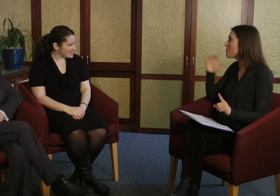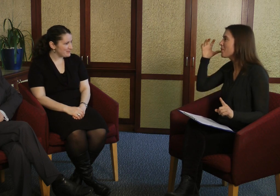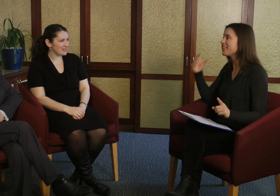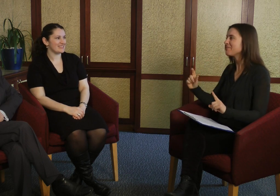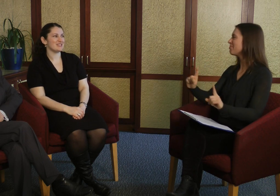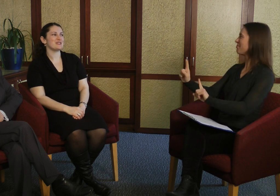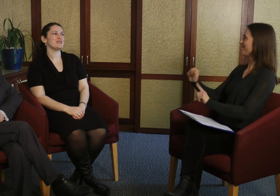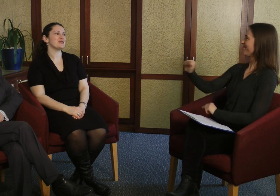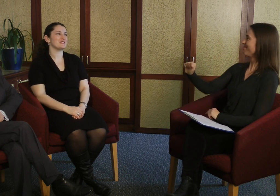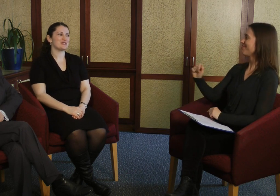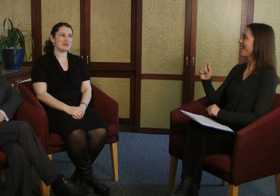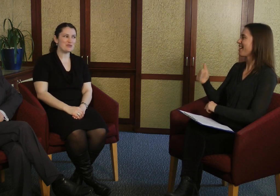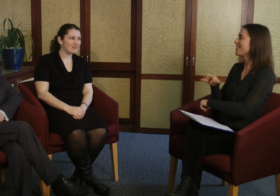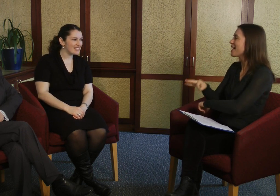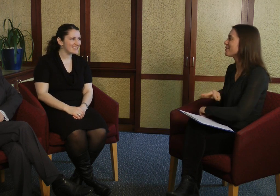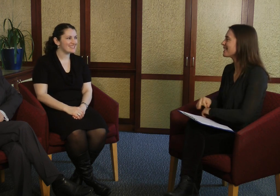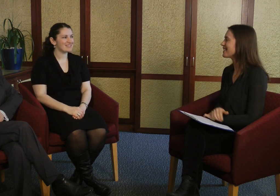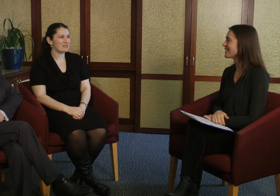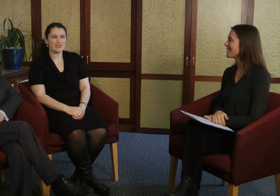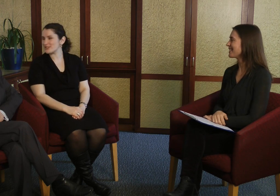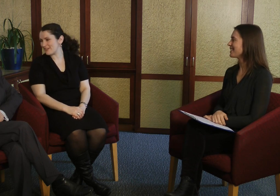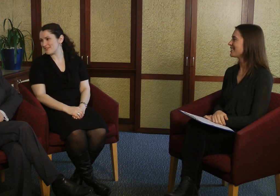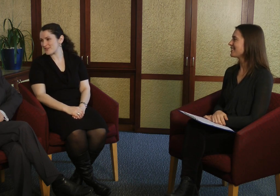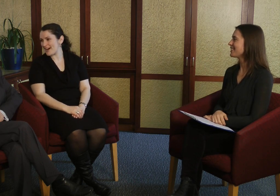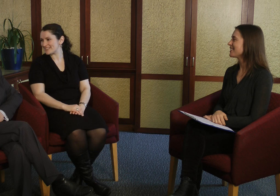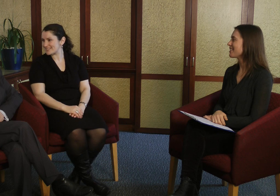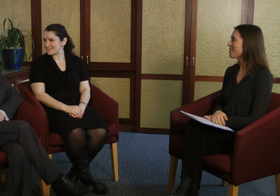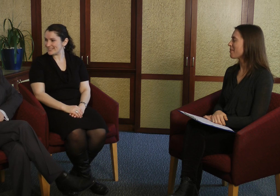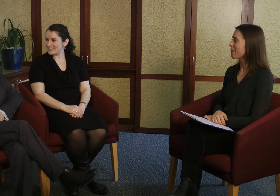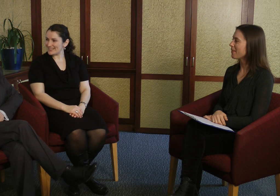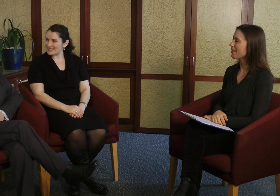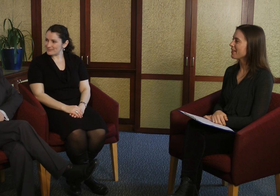team? Do you enjoy movies? What do you do after hours?